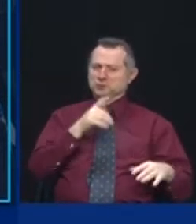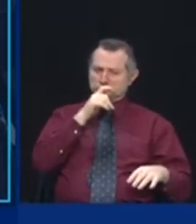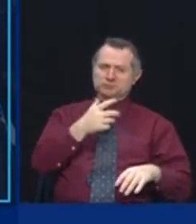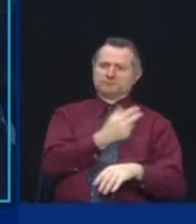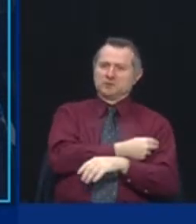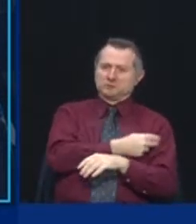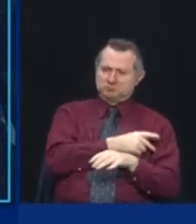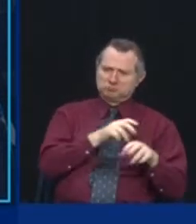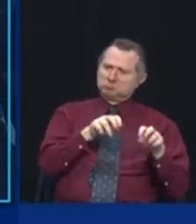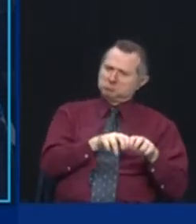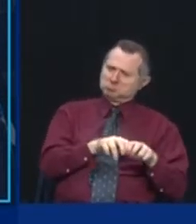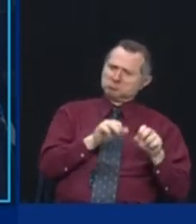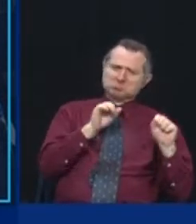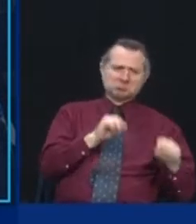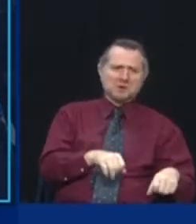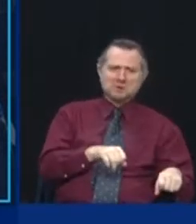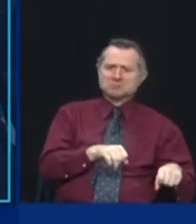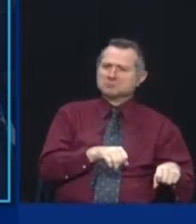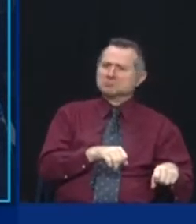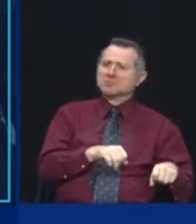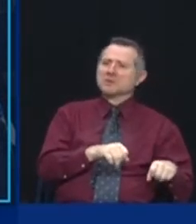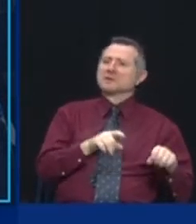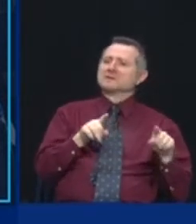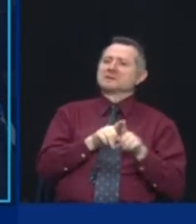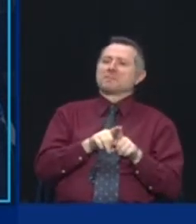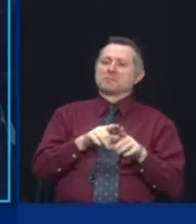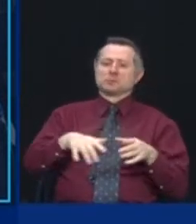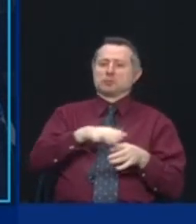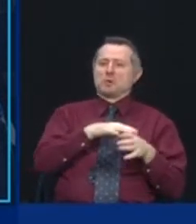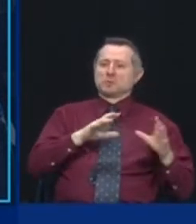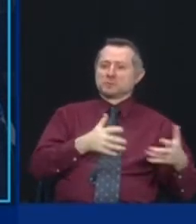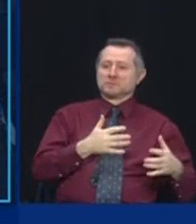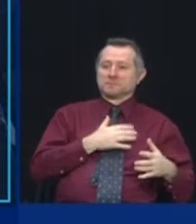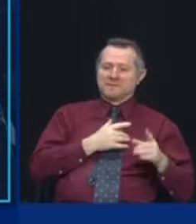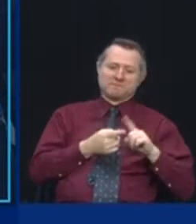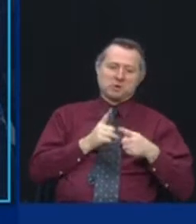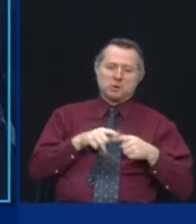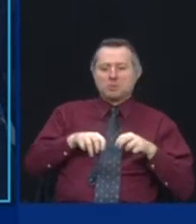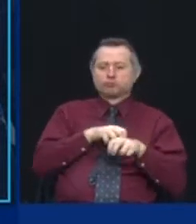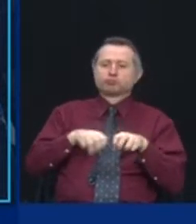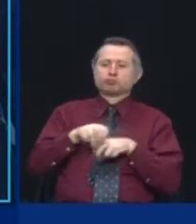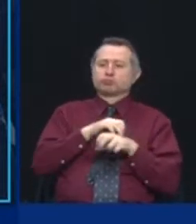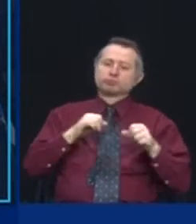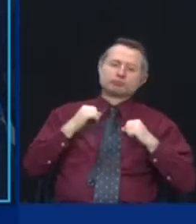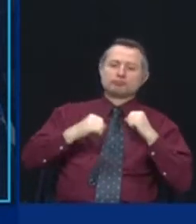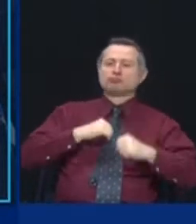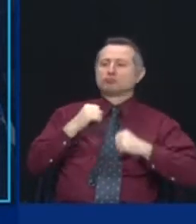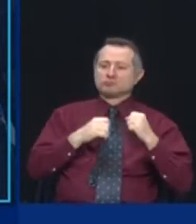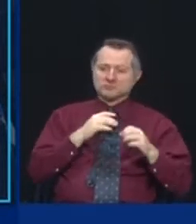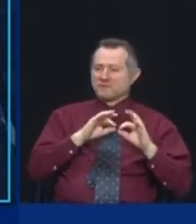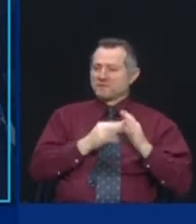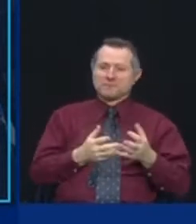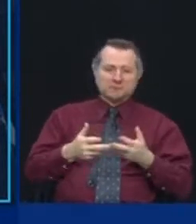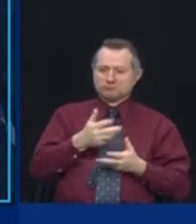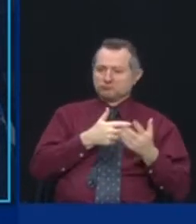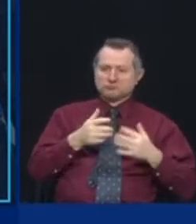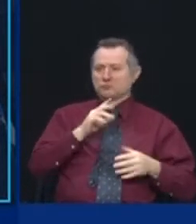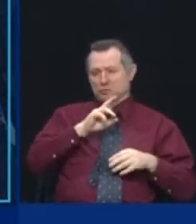VACCINATED PEOPLE, NORMAL CAPACITY, NORMAL SEATING FOR PEOPLE WHO ARE VACCINATED. SIT NEXT TO EACH OTHER IN A SECTION.